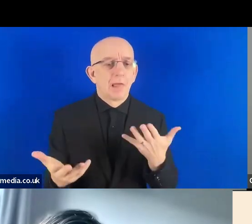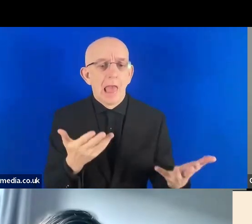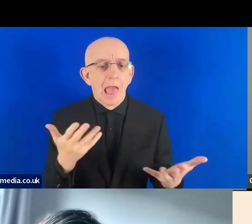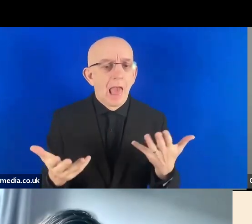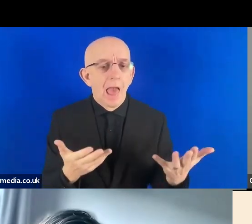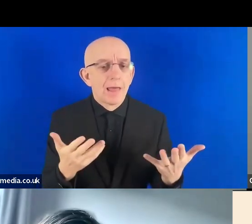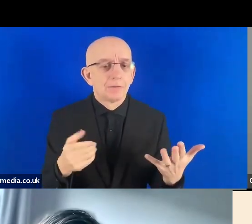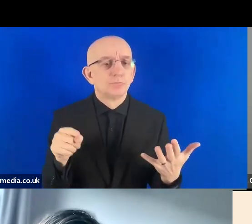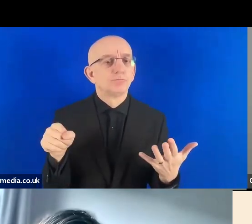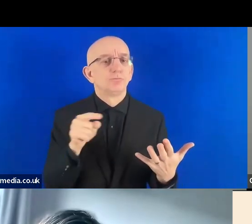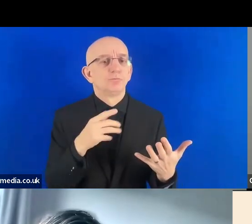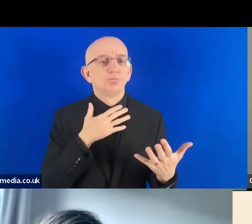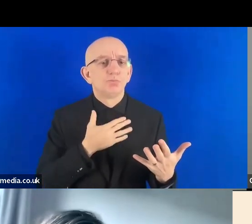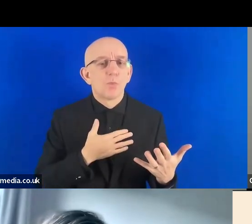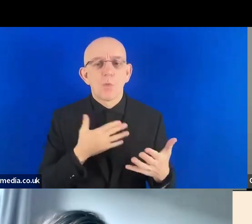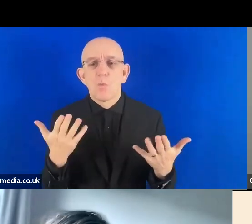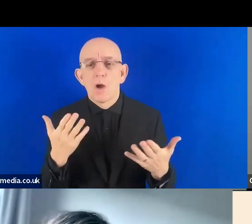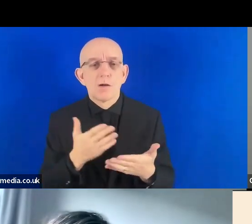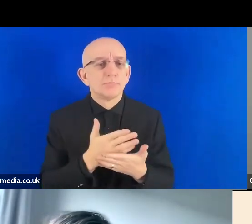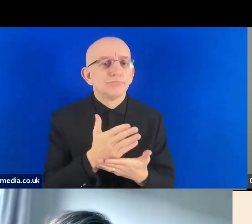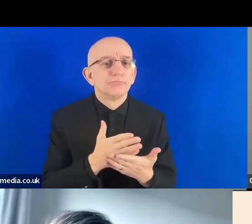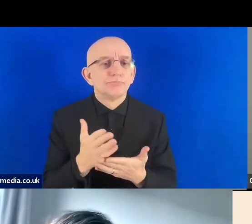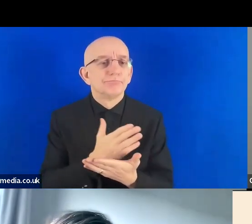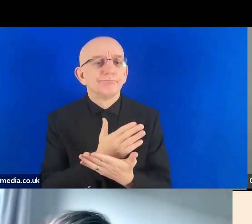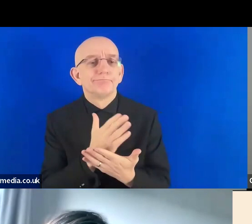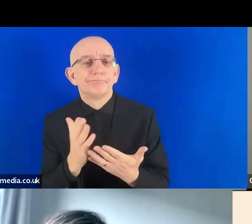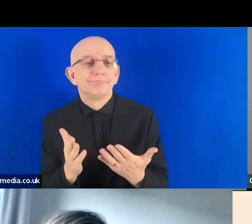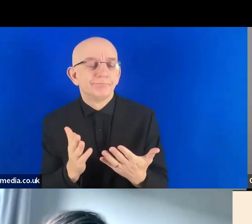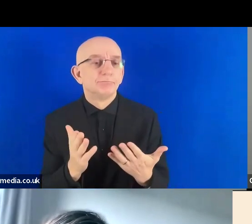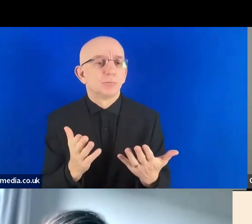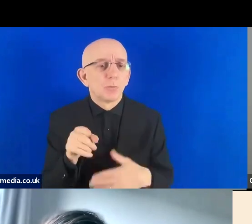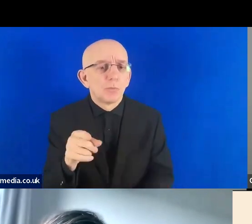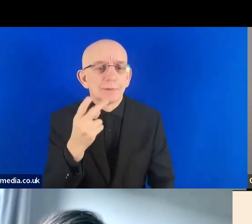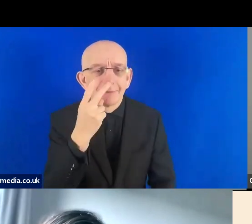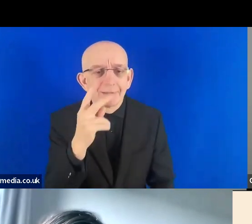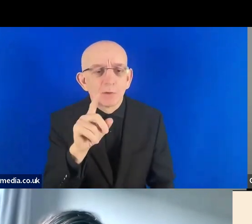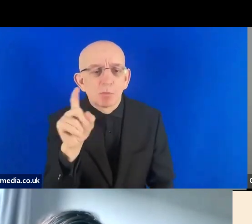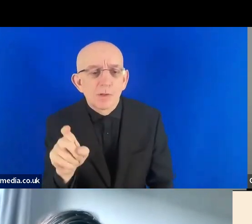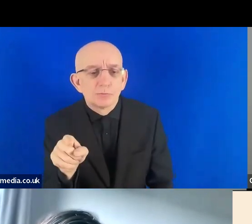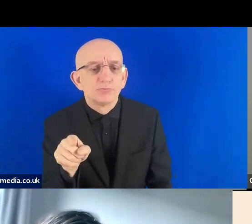clearly just a few examples of the hundreds of questions that there are. So,